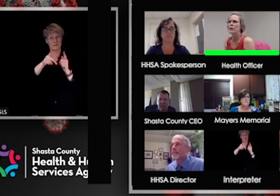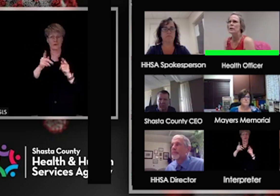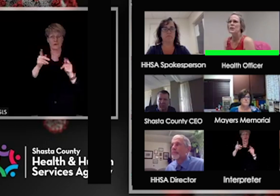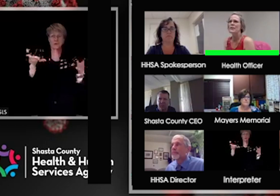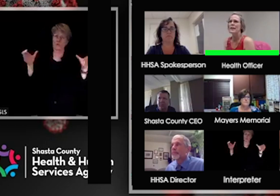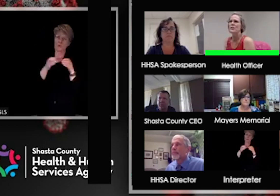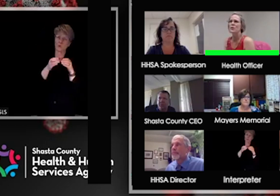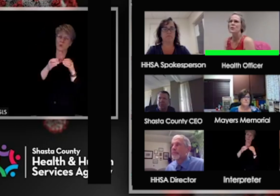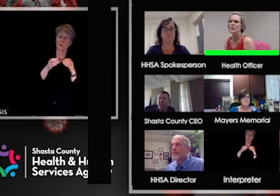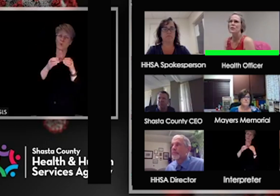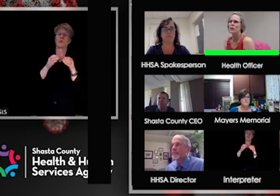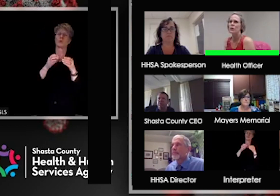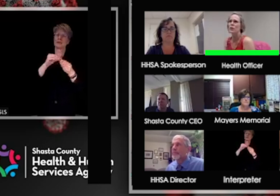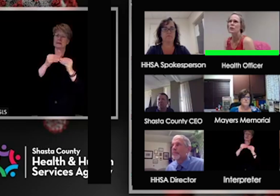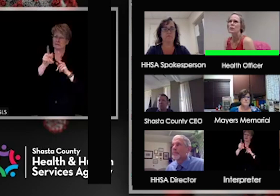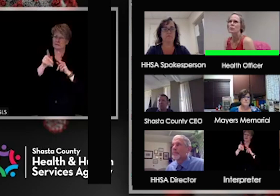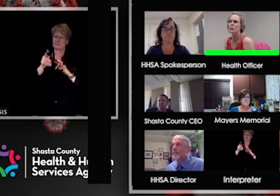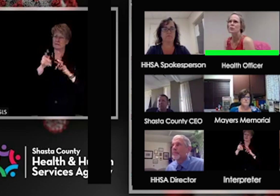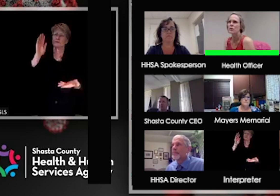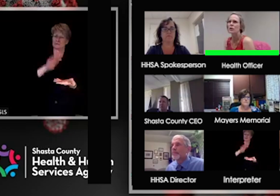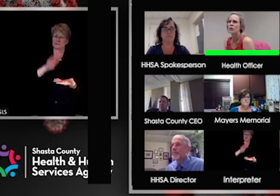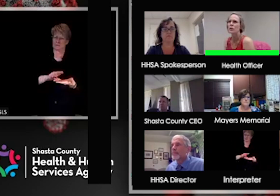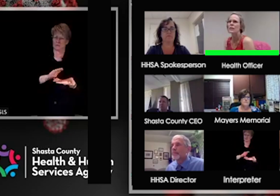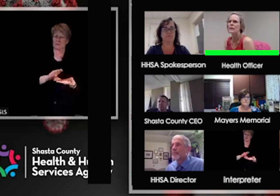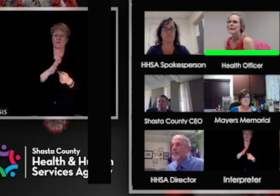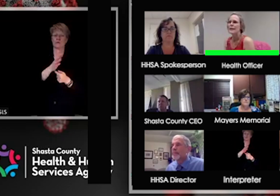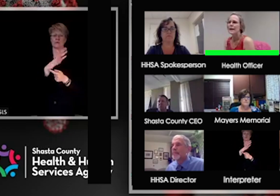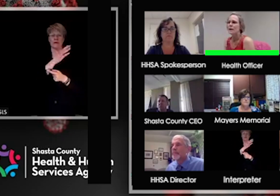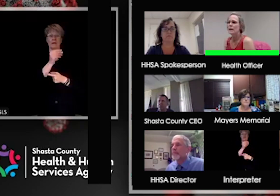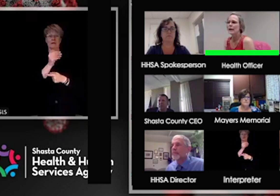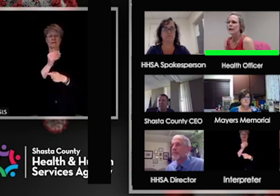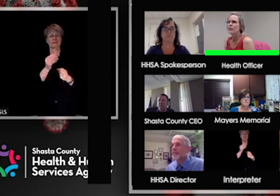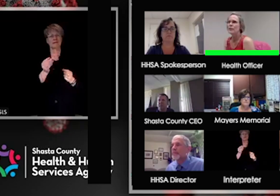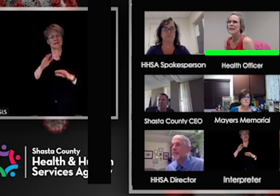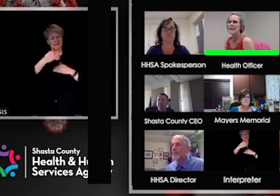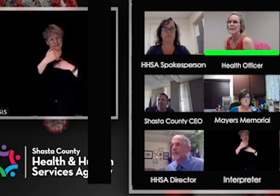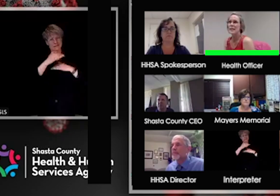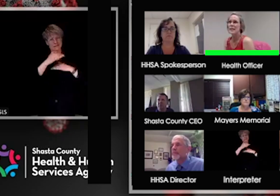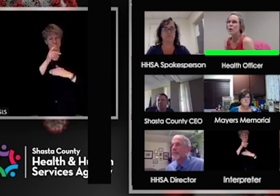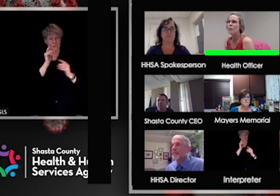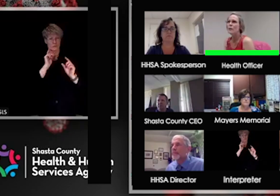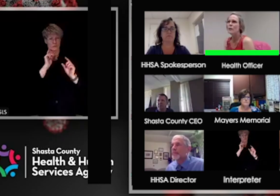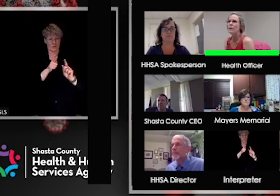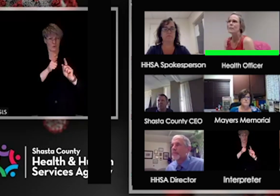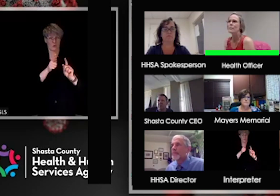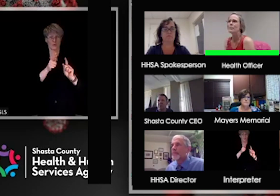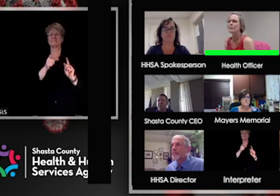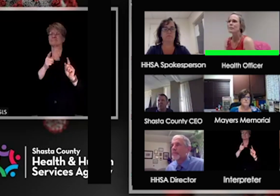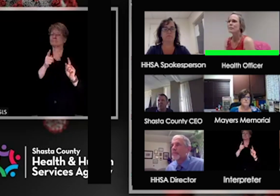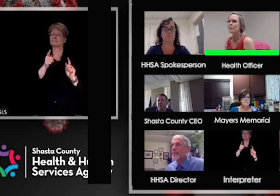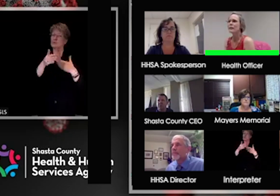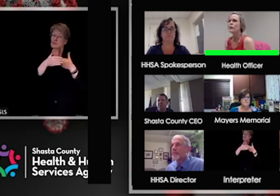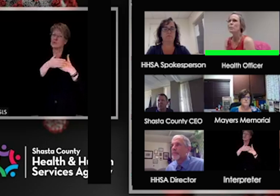your close contacts are in your close social circles. And, if you’re sick, stay home.